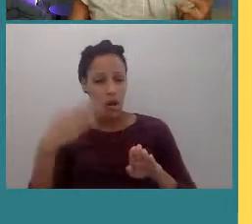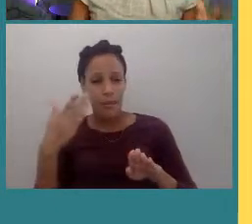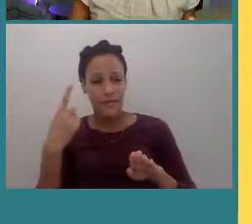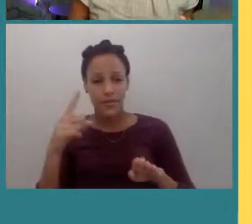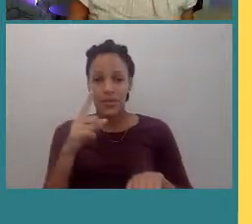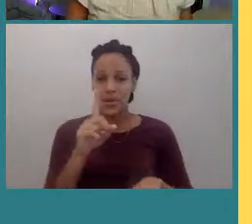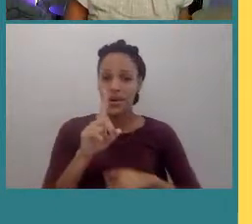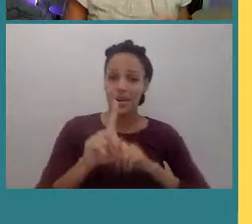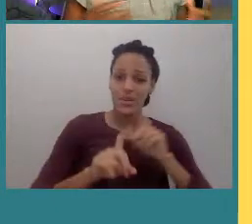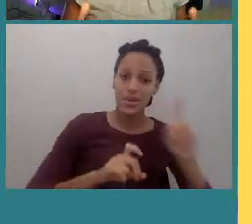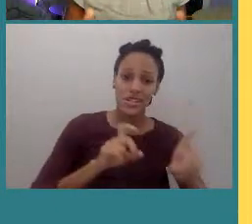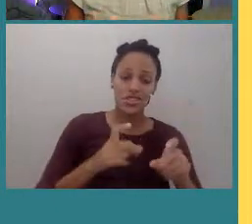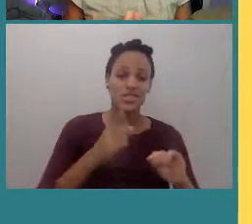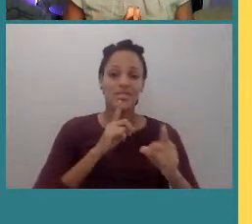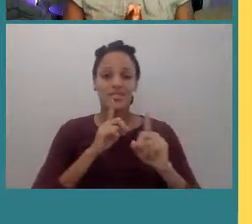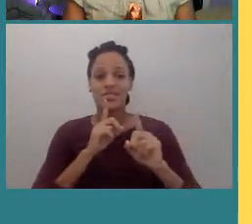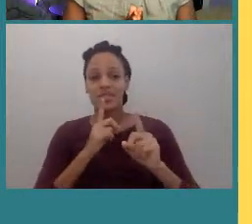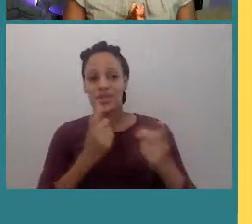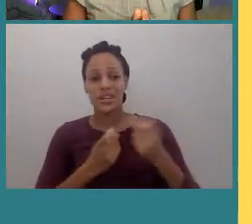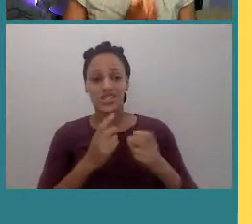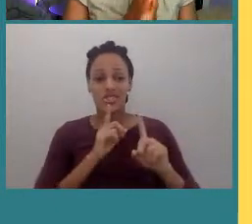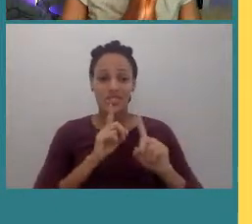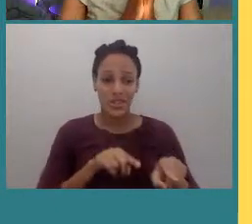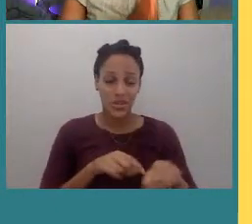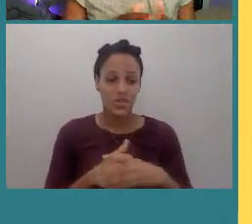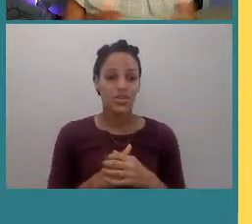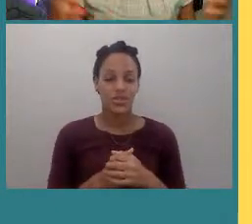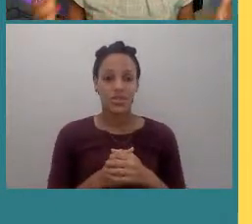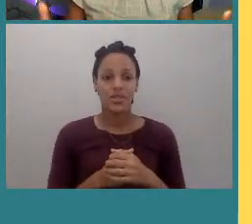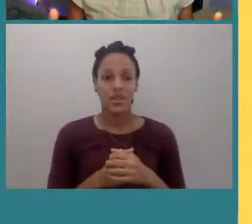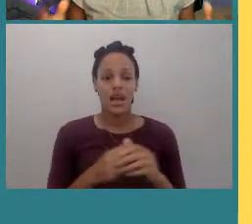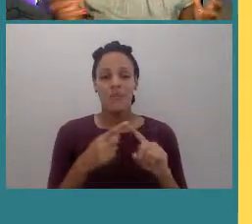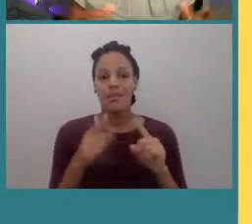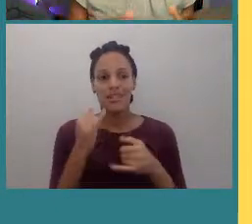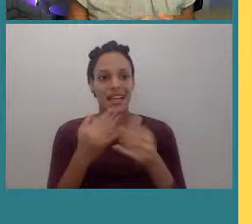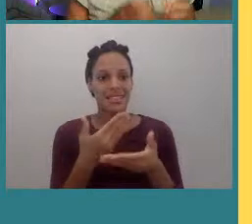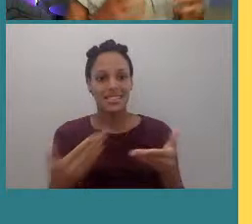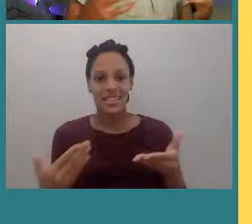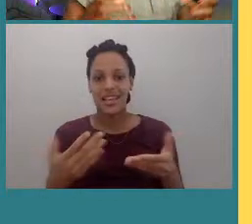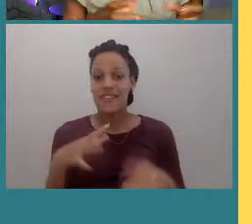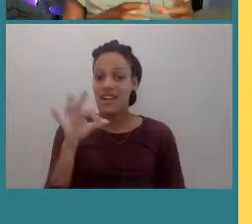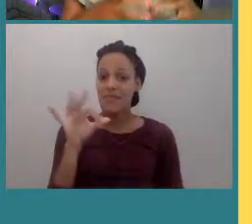comics. Hey Dr. Howard, I'd love to colab. Colab on what? Be specific. Looks like you're